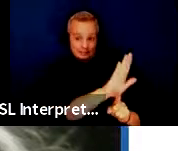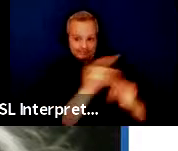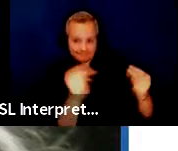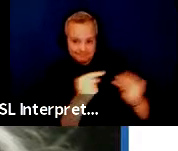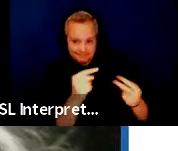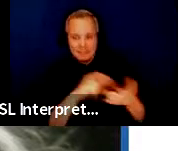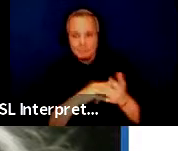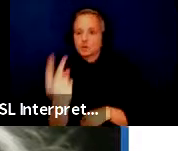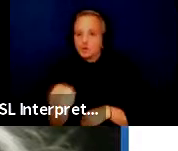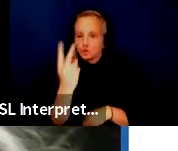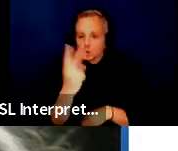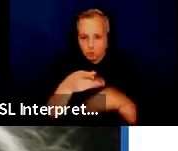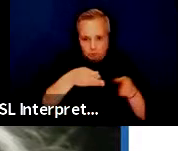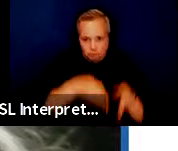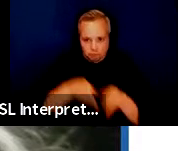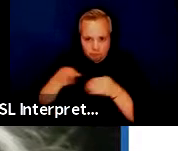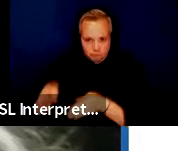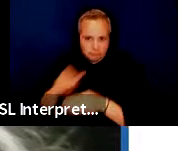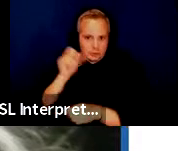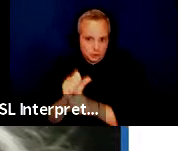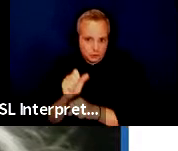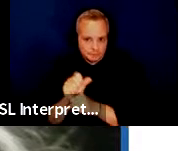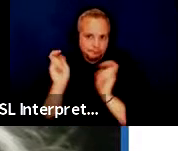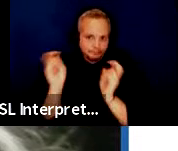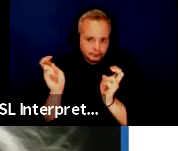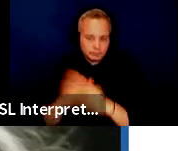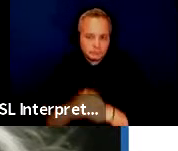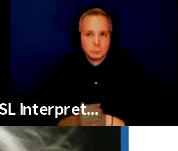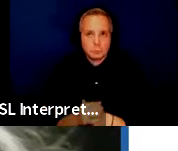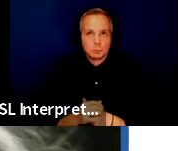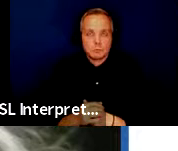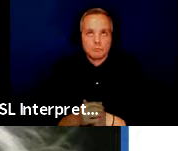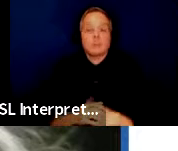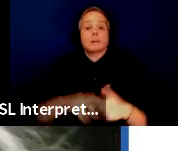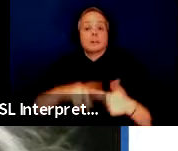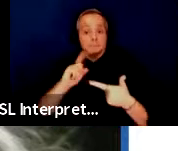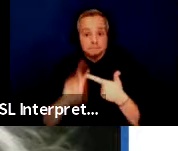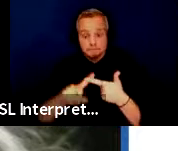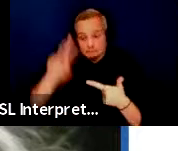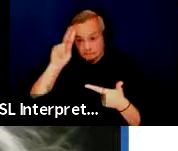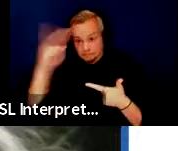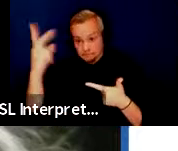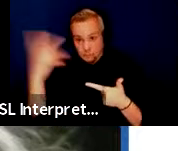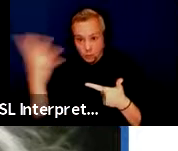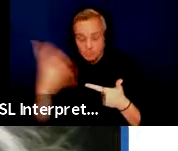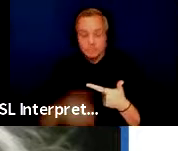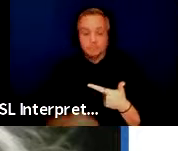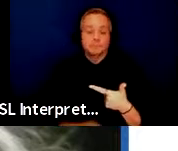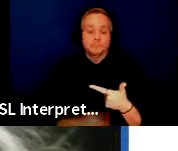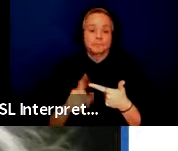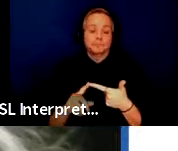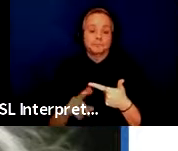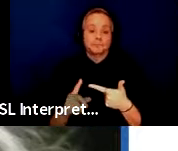LIMBS ARE AFFECTED. SECOND, THAT I AM -- THAT I AM